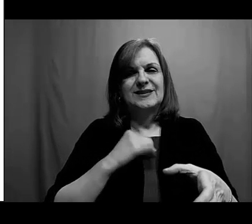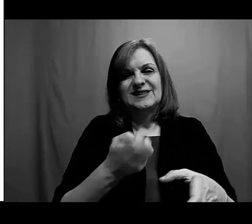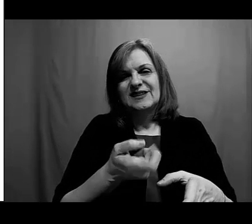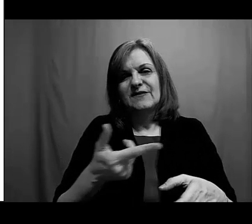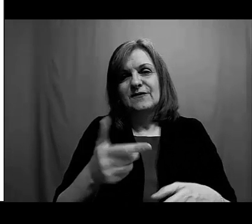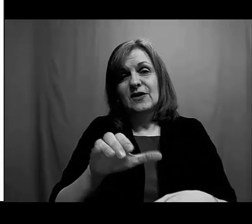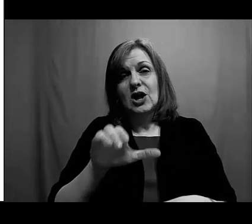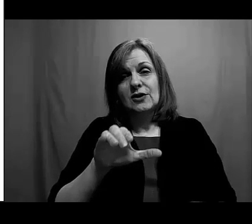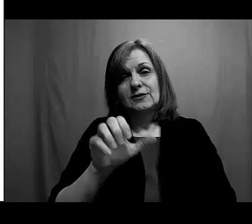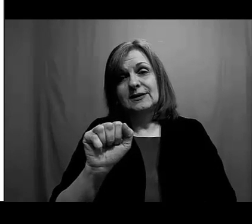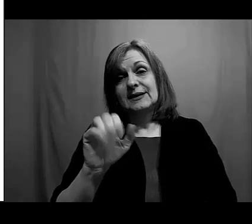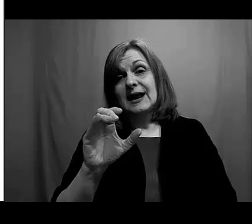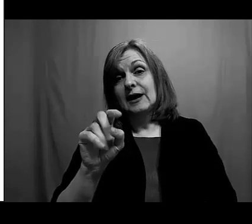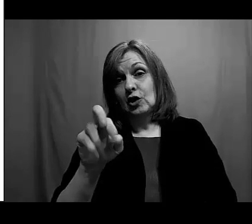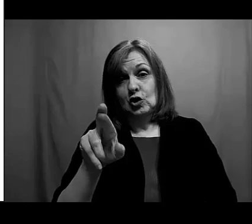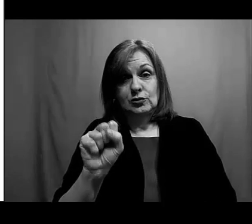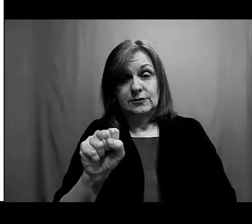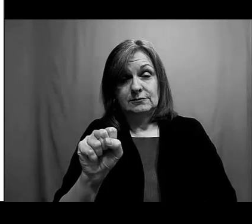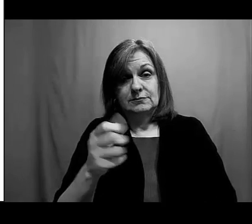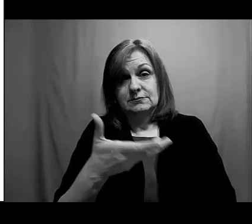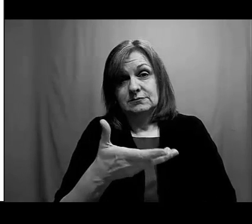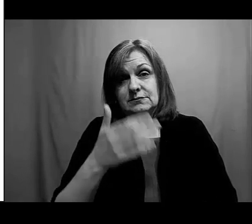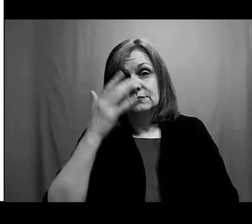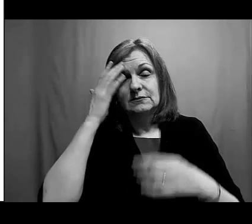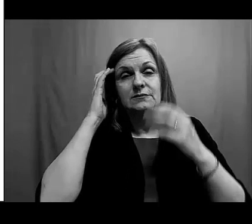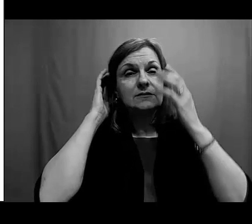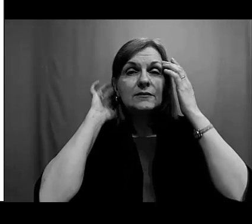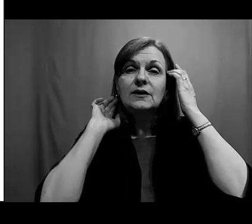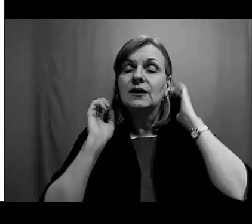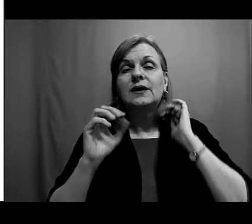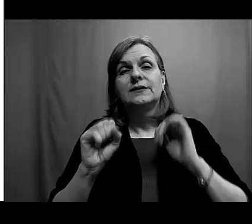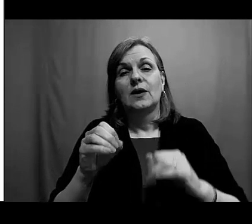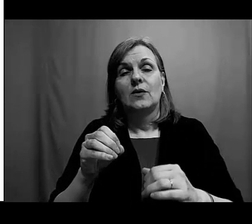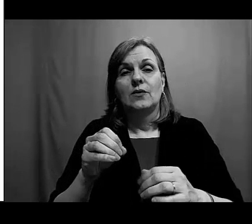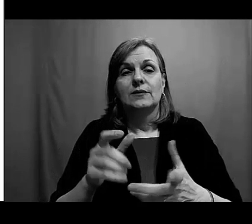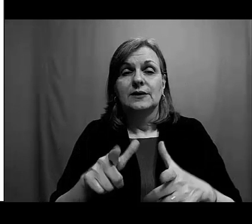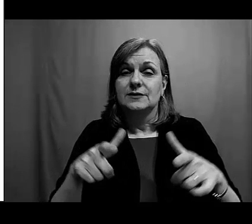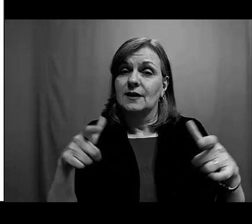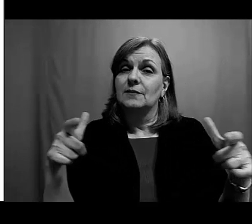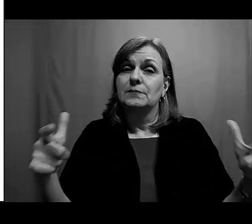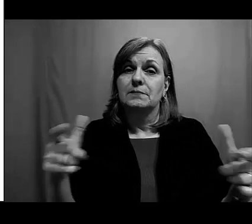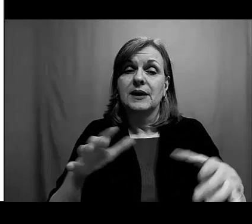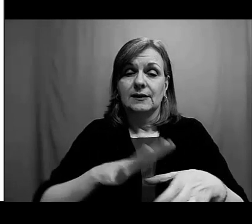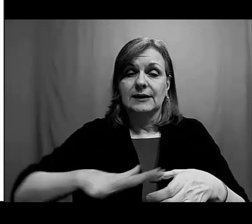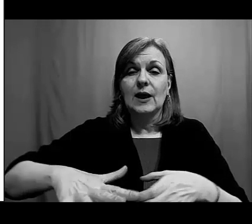several hundred acres in this photo - so huge numbers that we have to deal with!